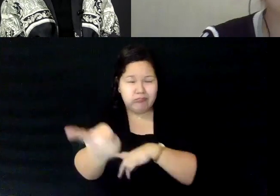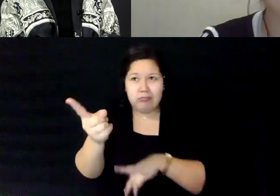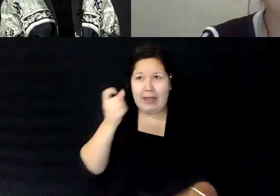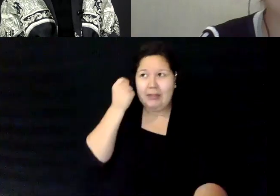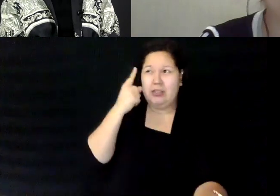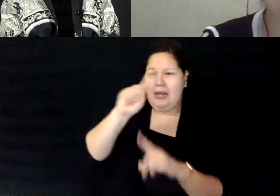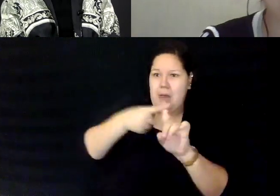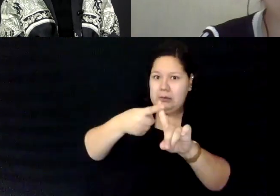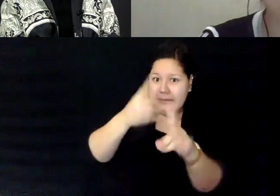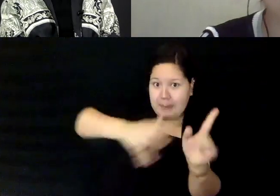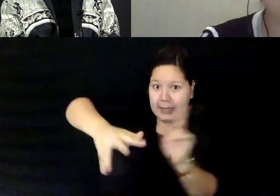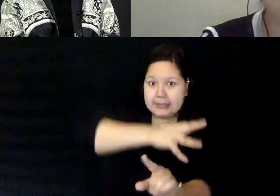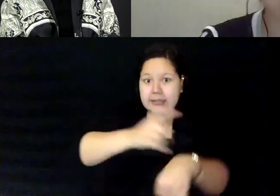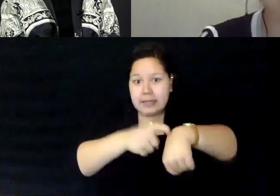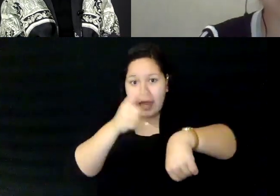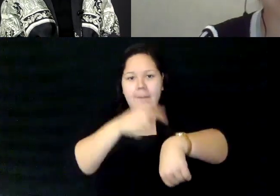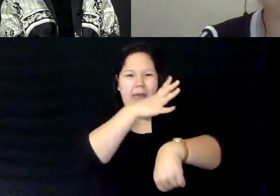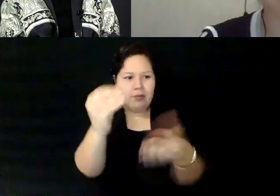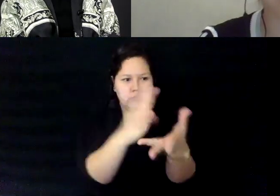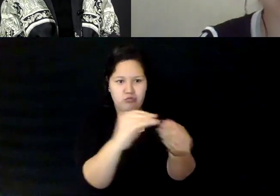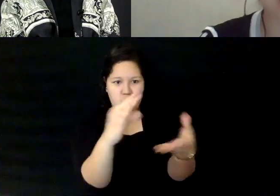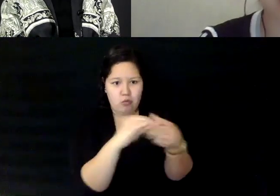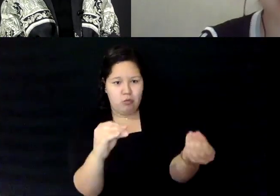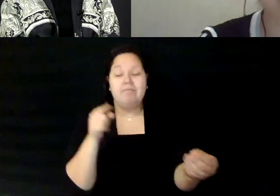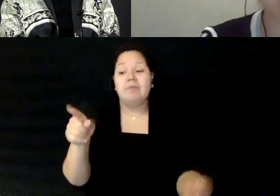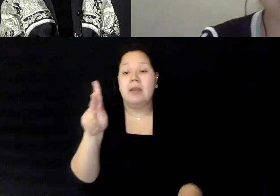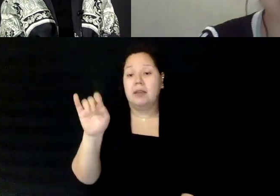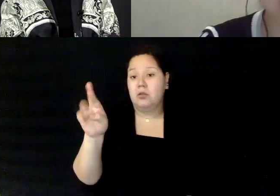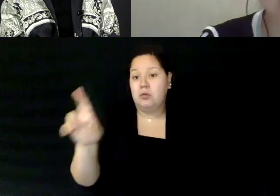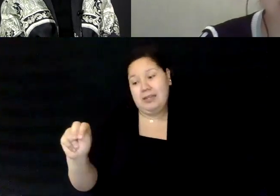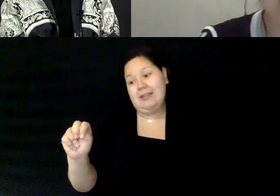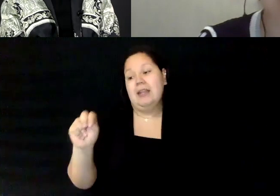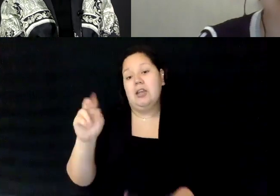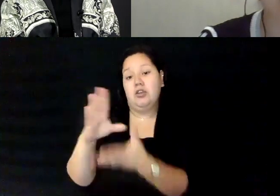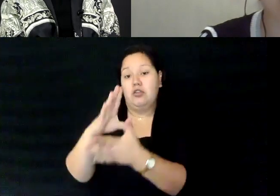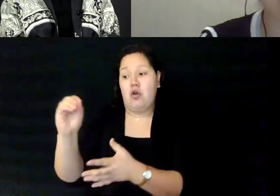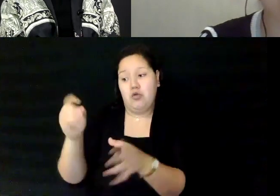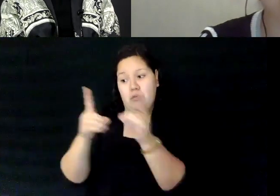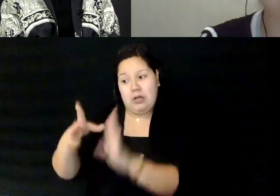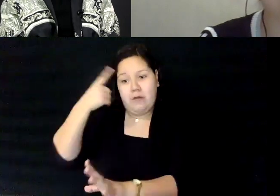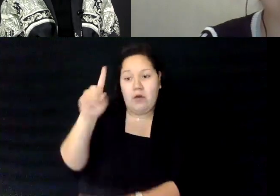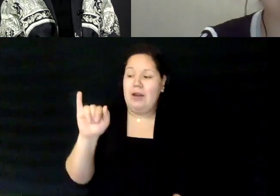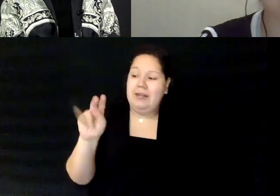time and narrative. Kiran is a co-director of INTER/MEDIATE, the media art educational festival